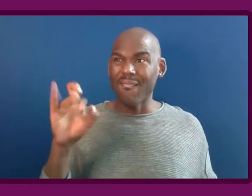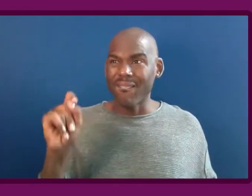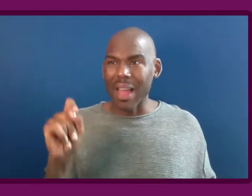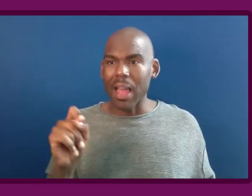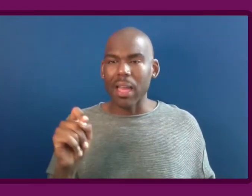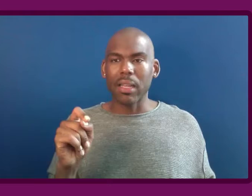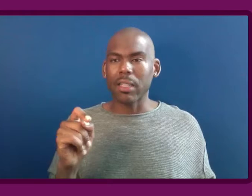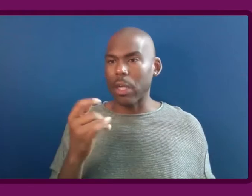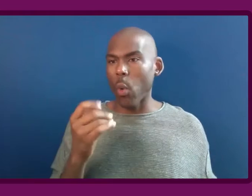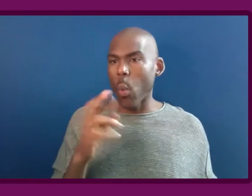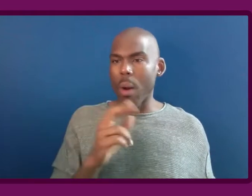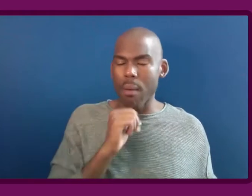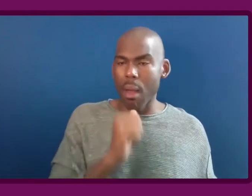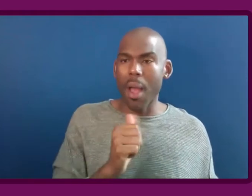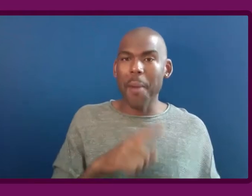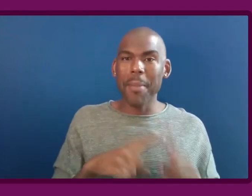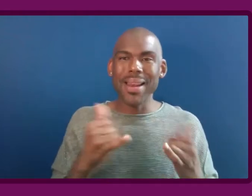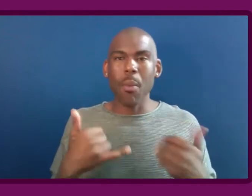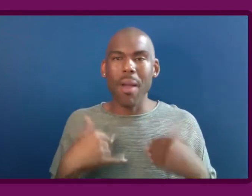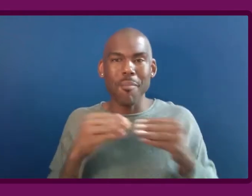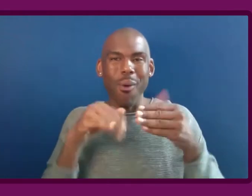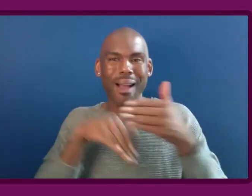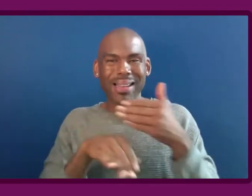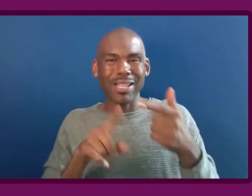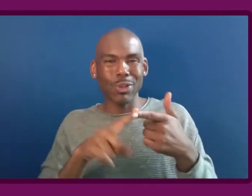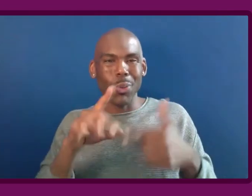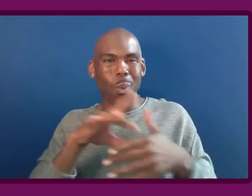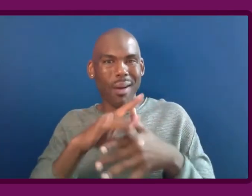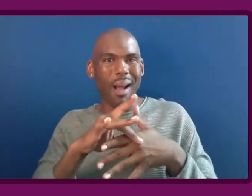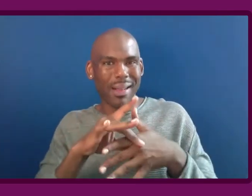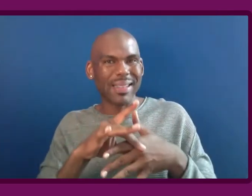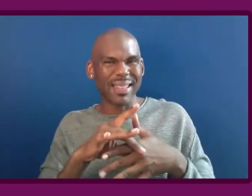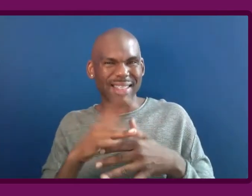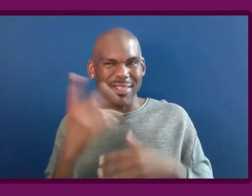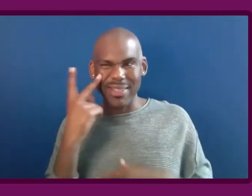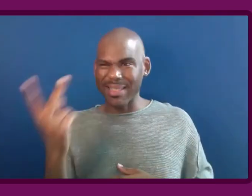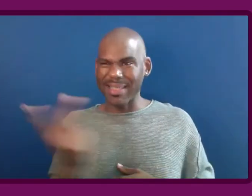thing is, now we have more access to content. You were talking about content. That's why.